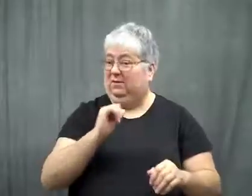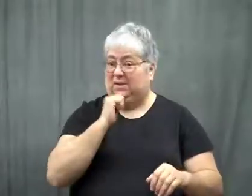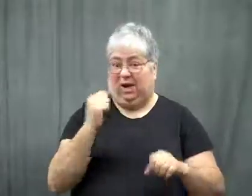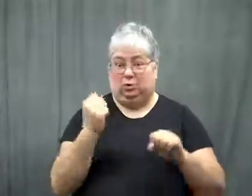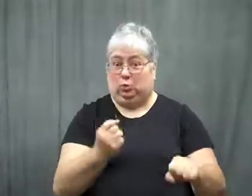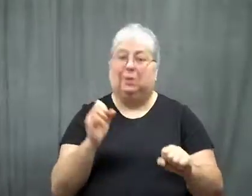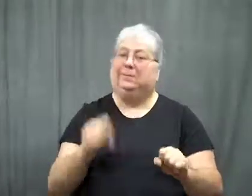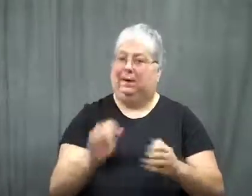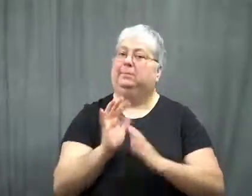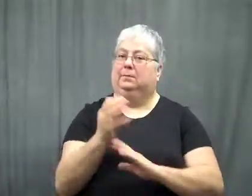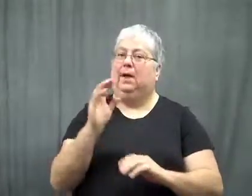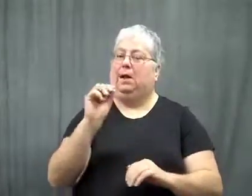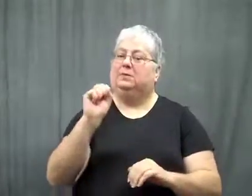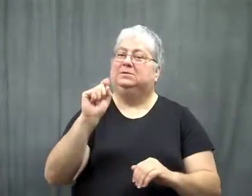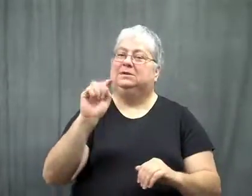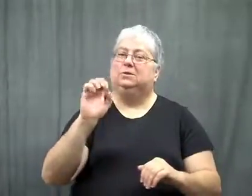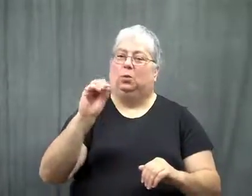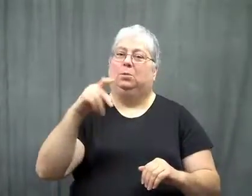If they are weak, you are ask risk for osteoporosis.